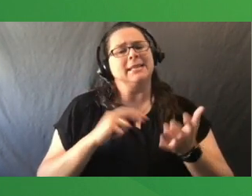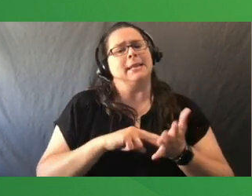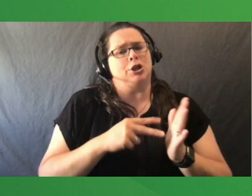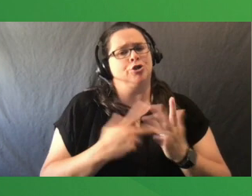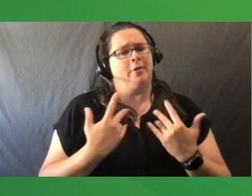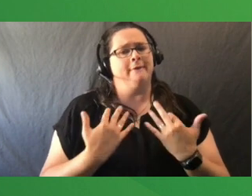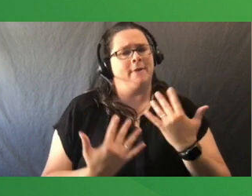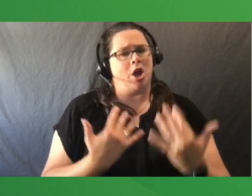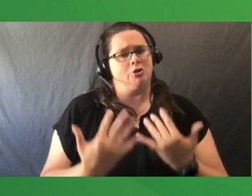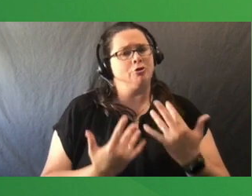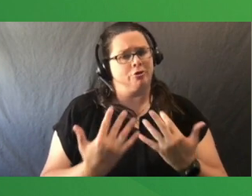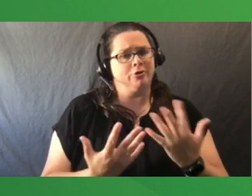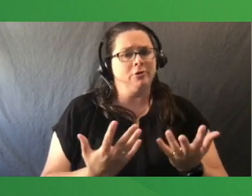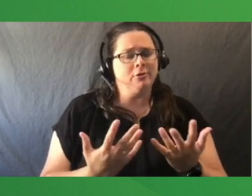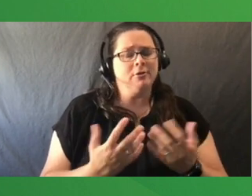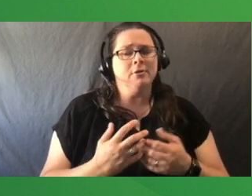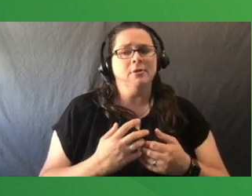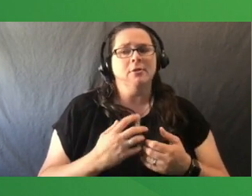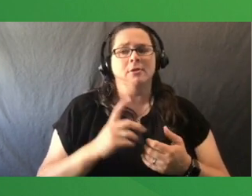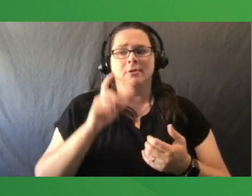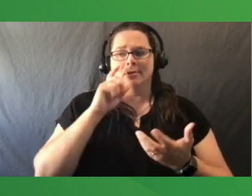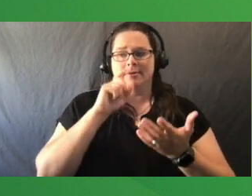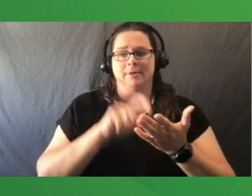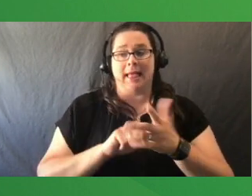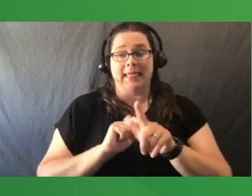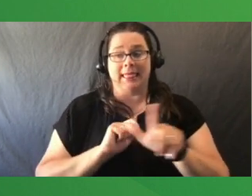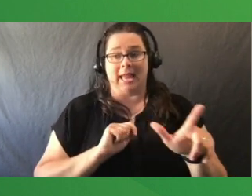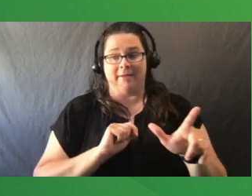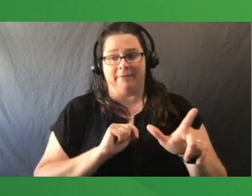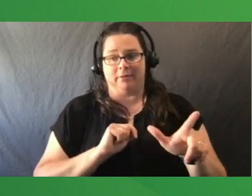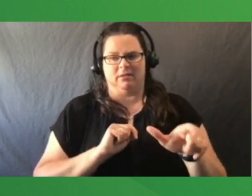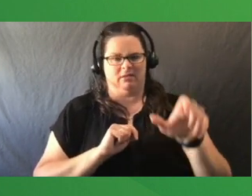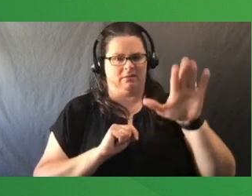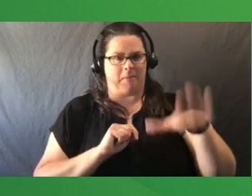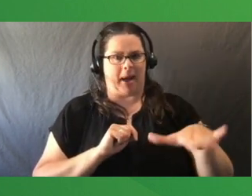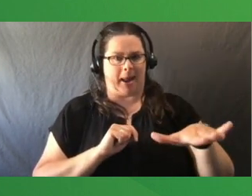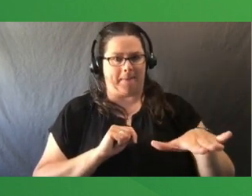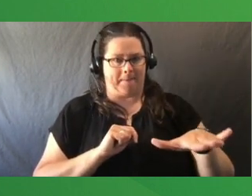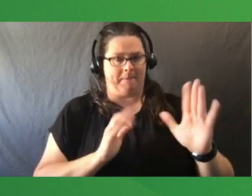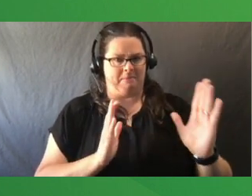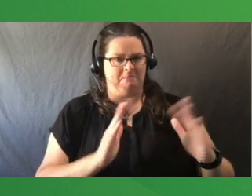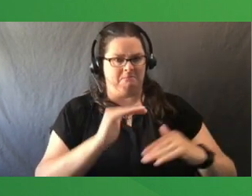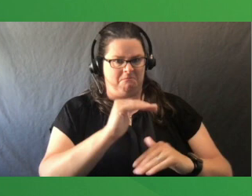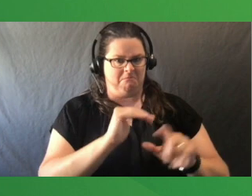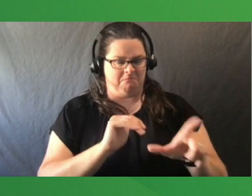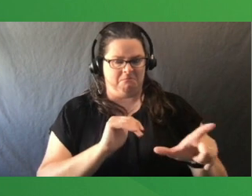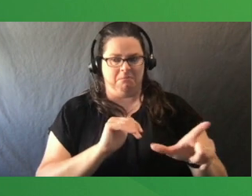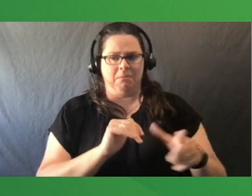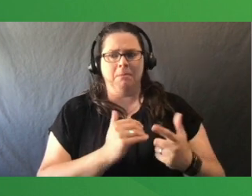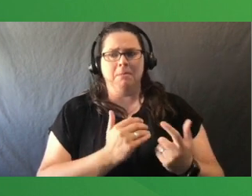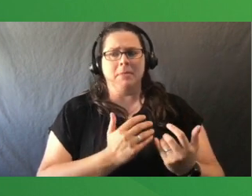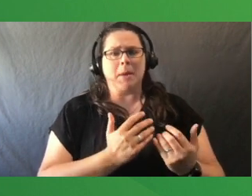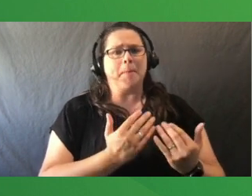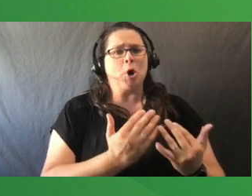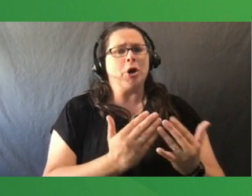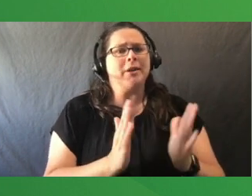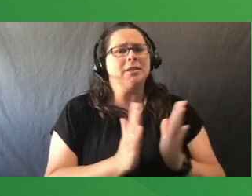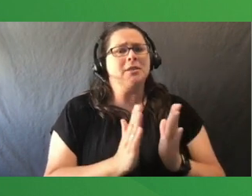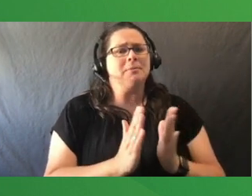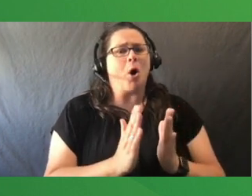that in the picture on the left at the bottom, they're burning small plants, sort of close